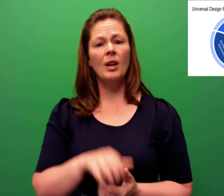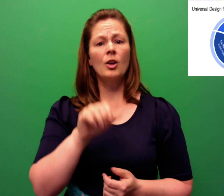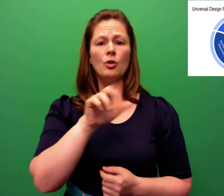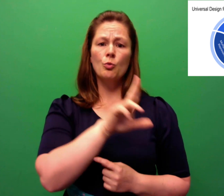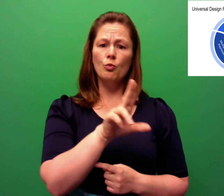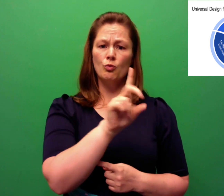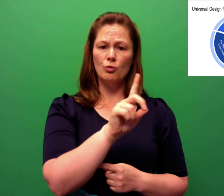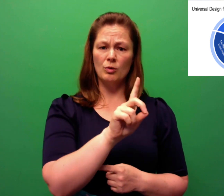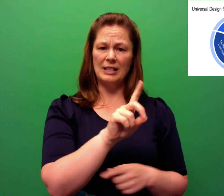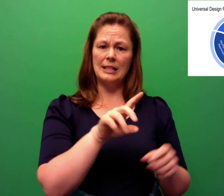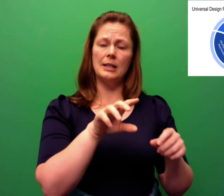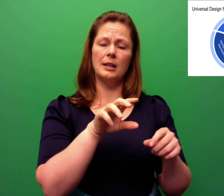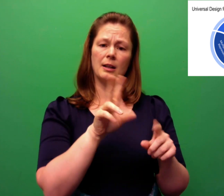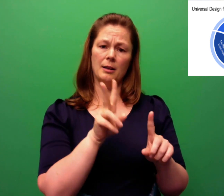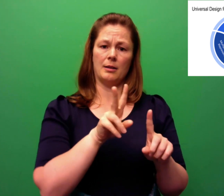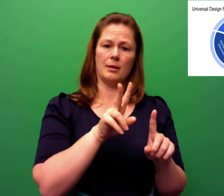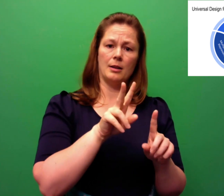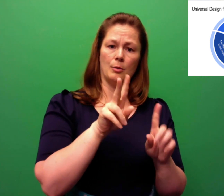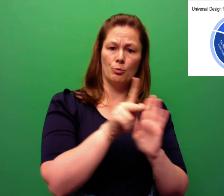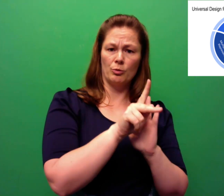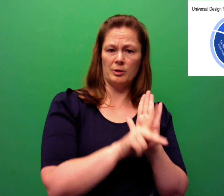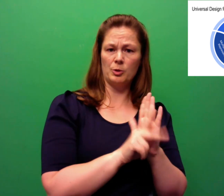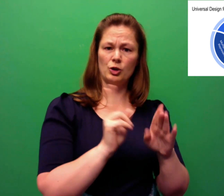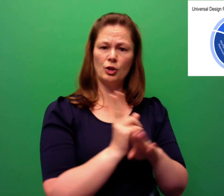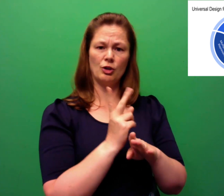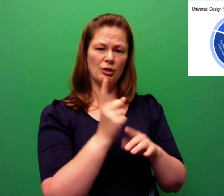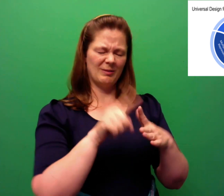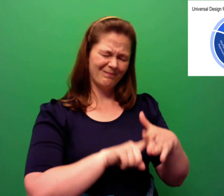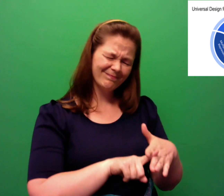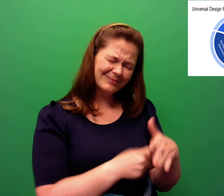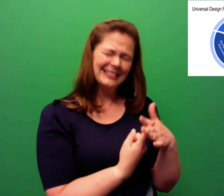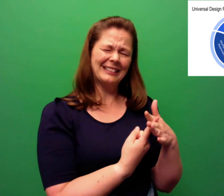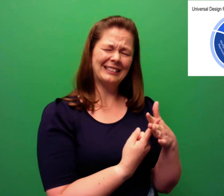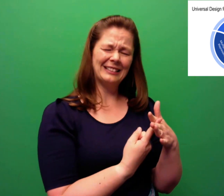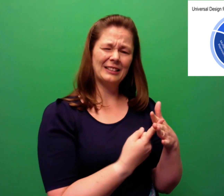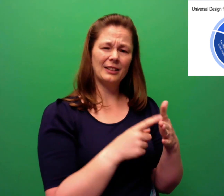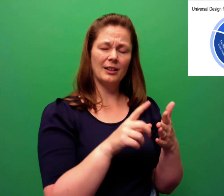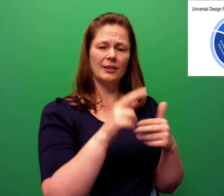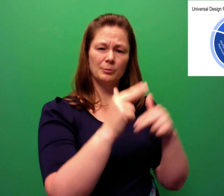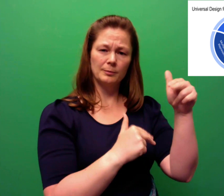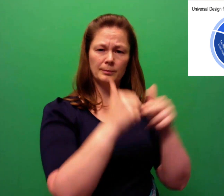students in your classroom just as universal design principles are applied